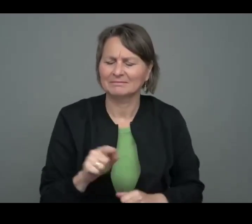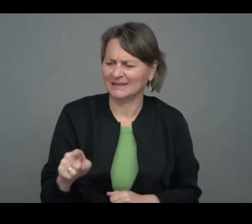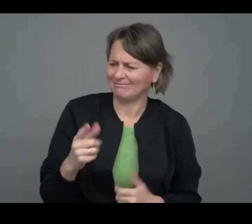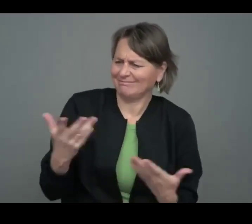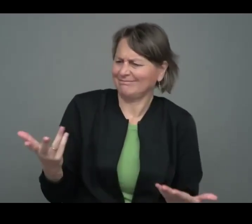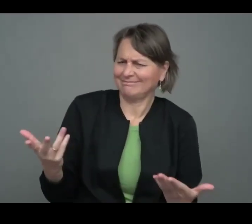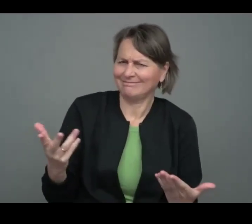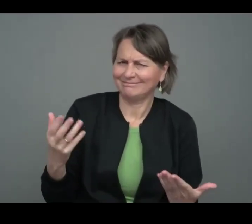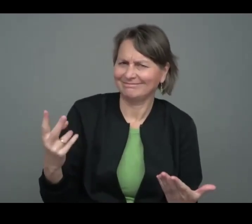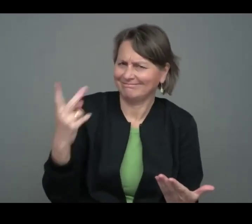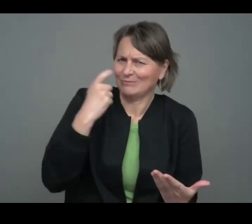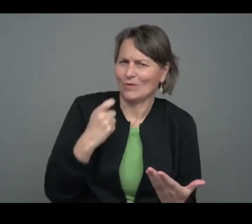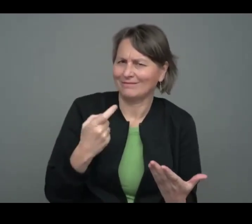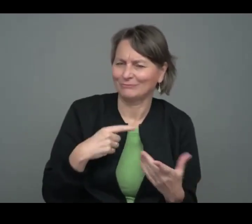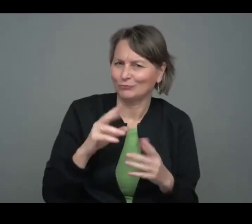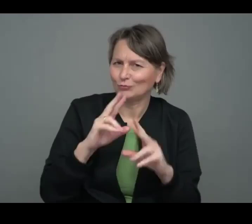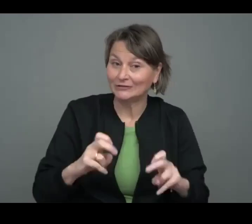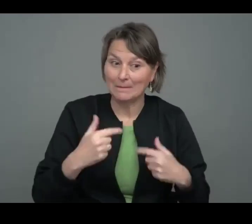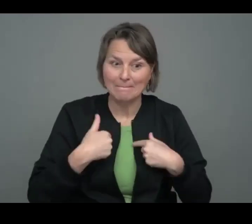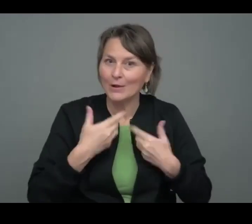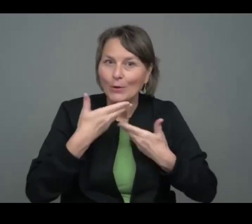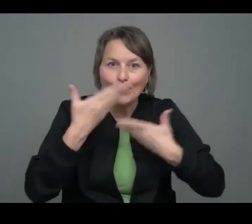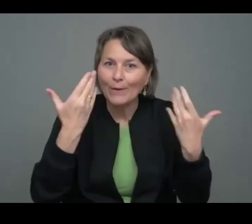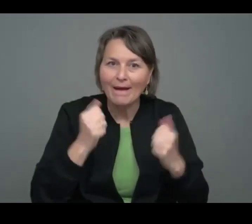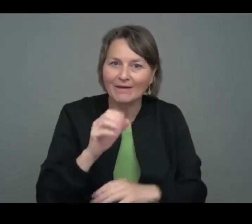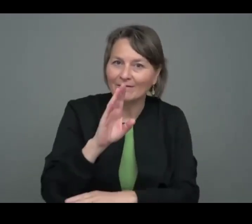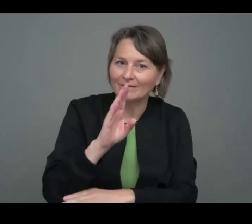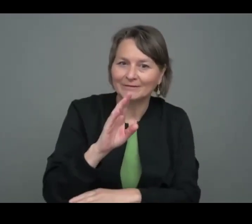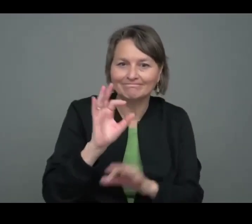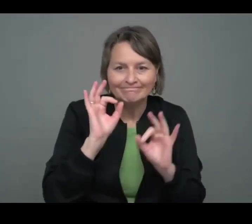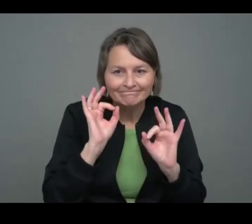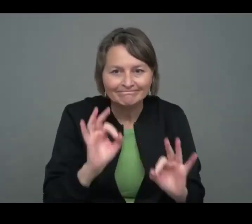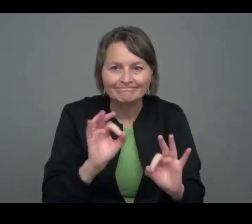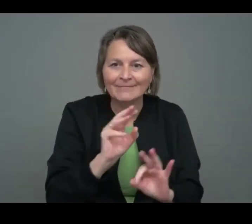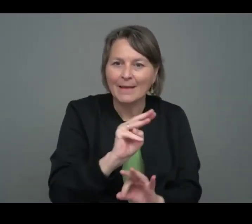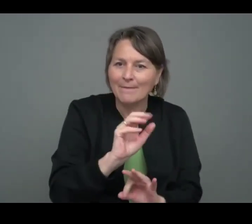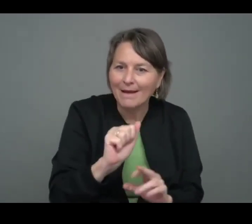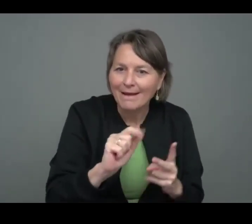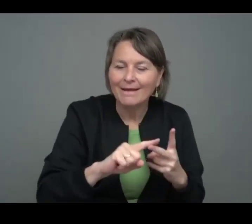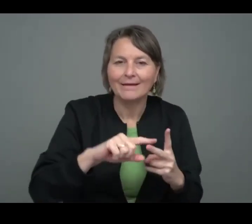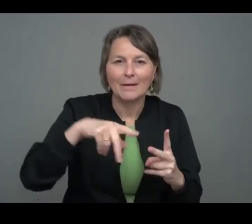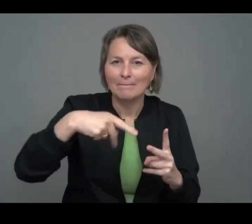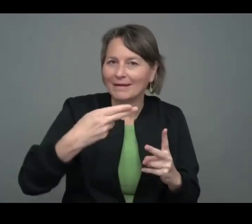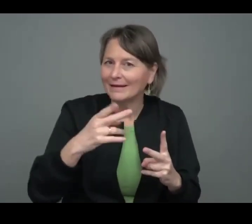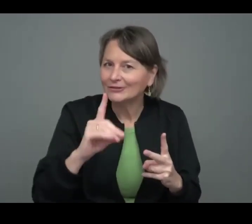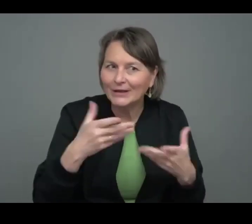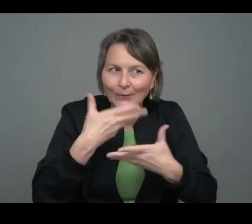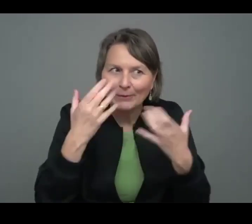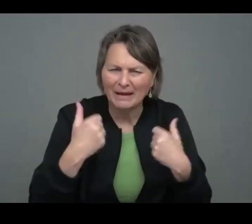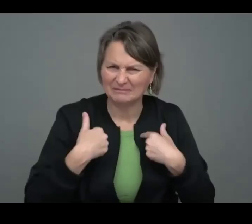would like to co-author an article with him. At this point, I didn't have my BA, my MA,